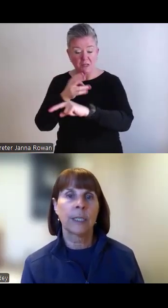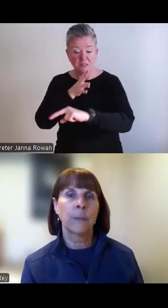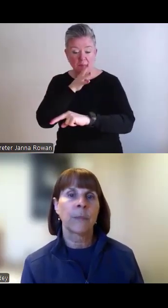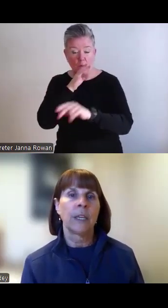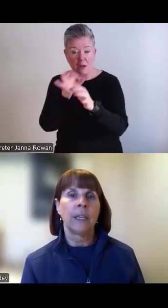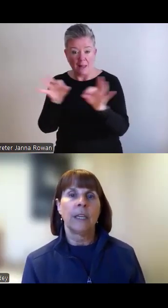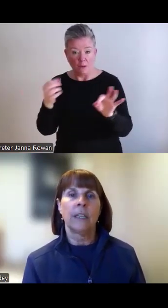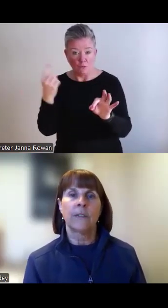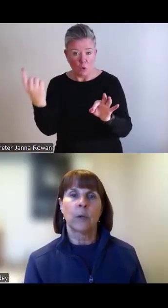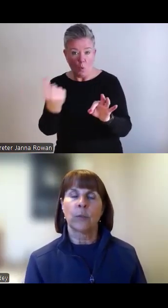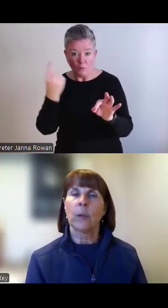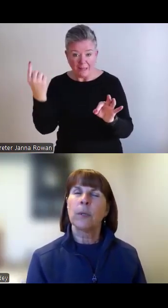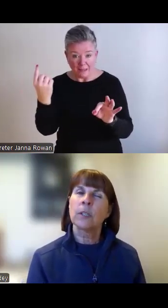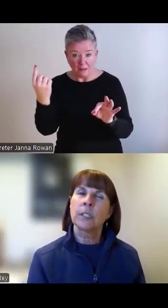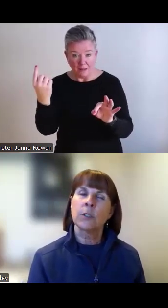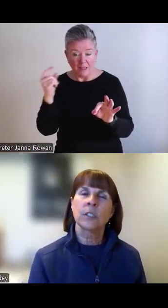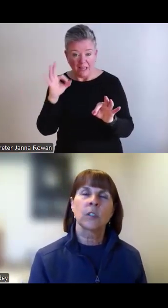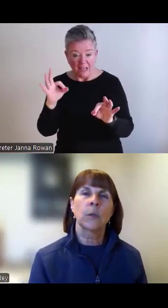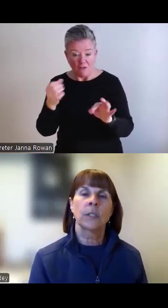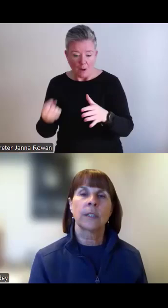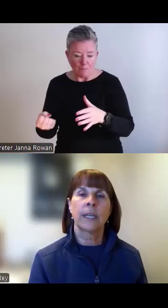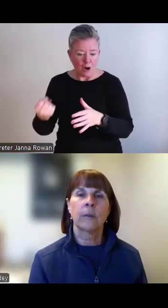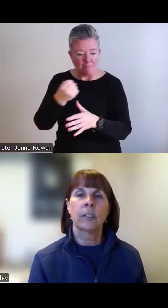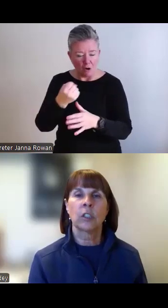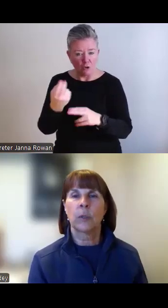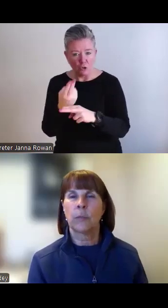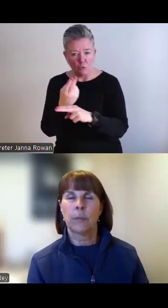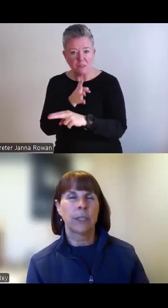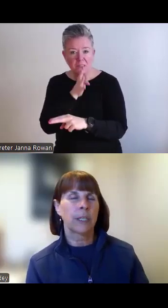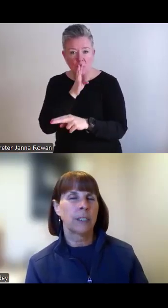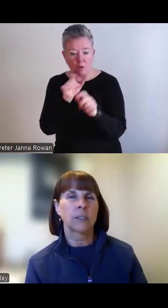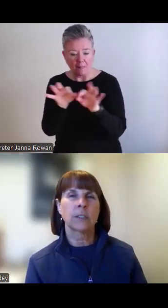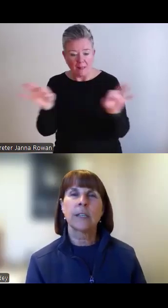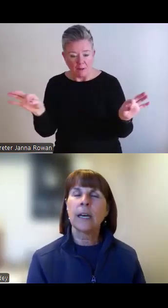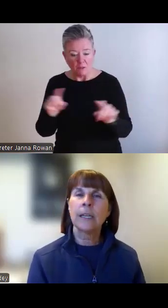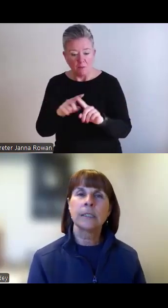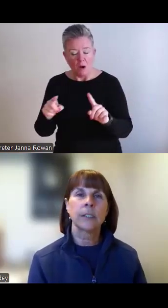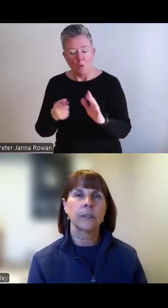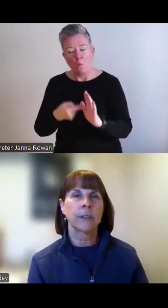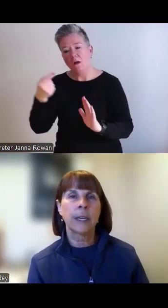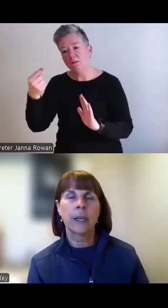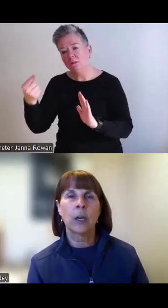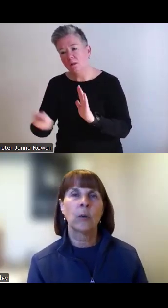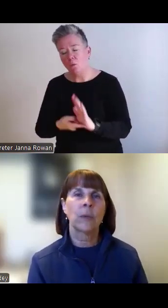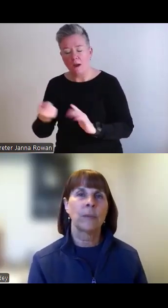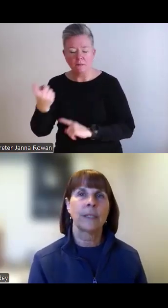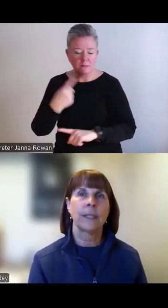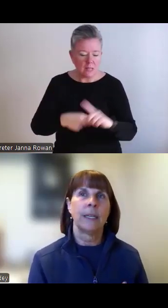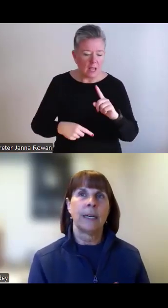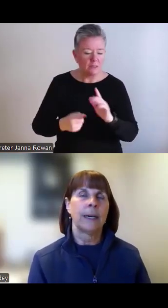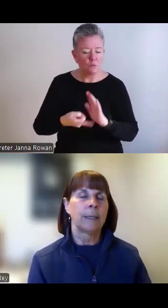only. If they're primarily using spoken language but maybe occasional signs here and there, maybe